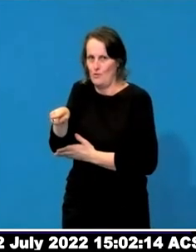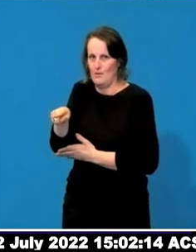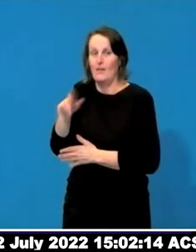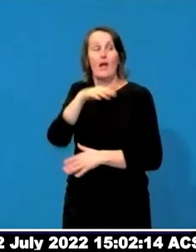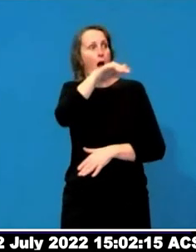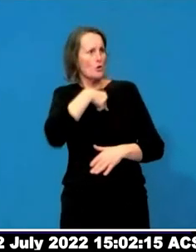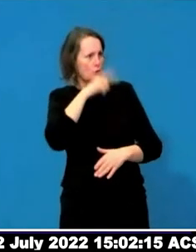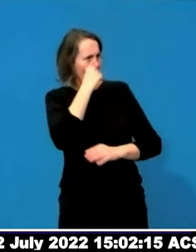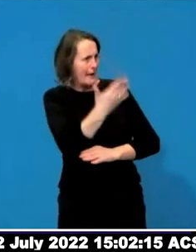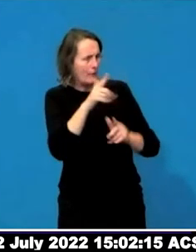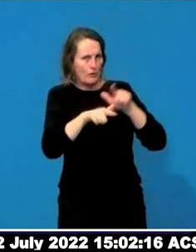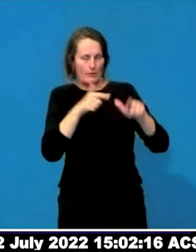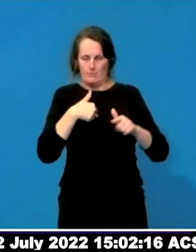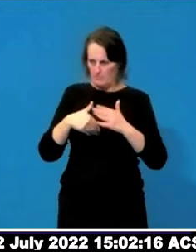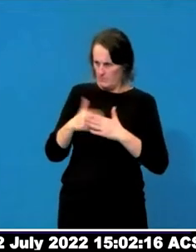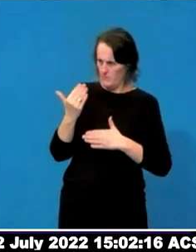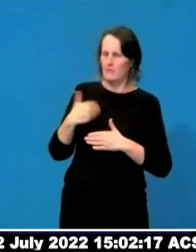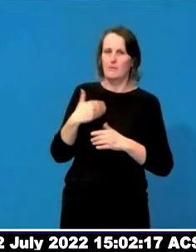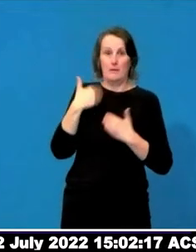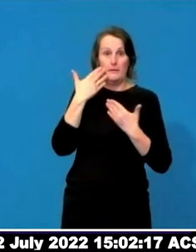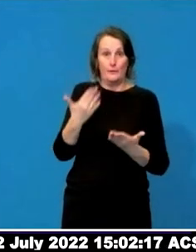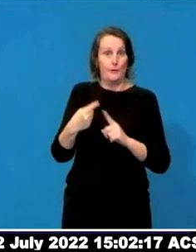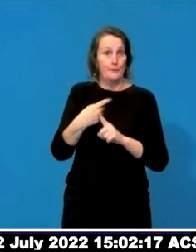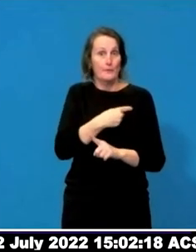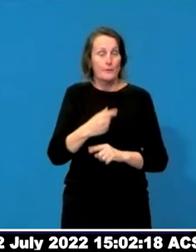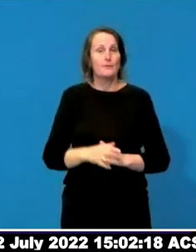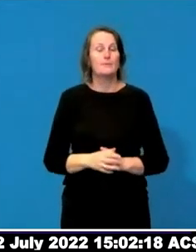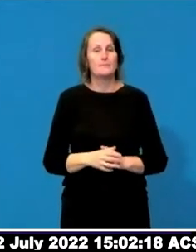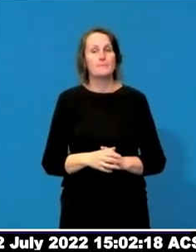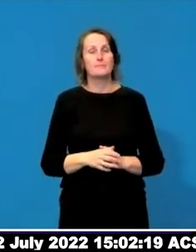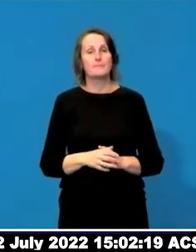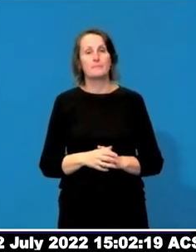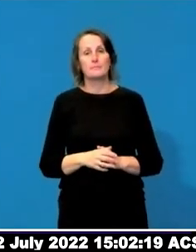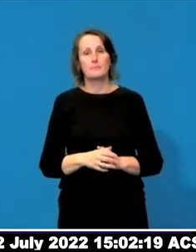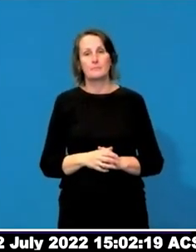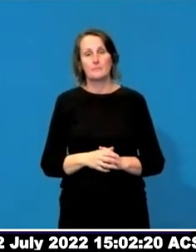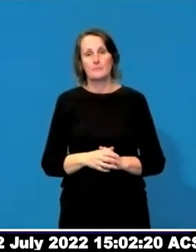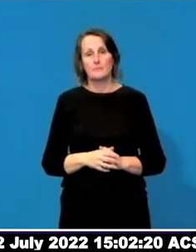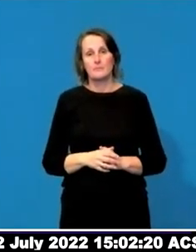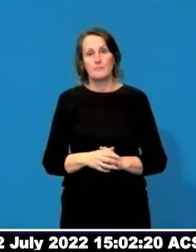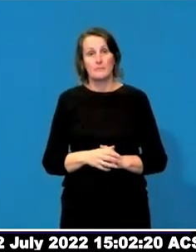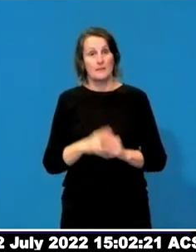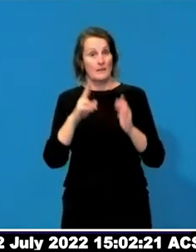Under the NDIS, can one make a claim for what I will call backpay?